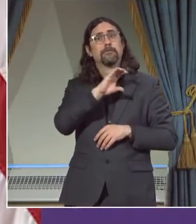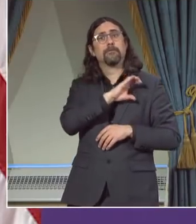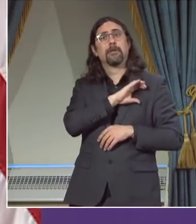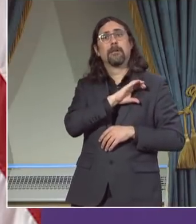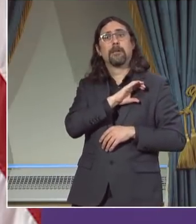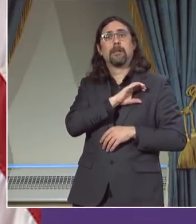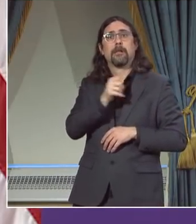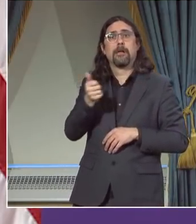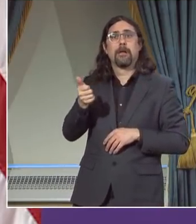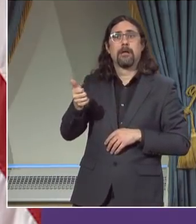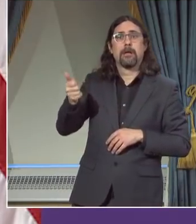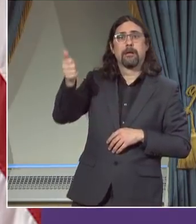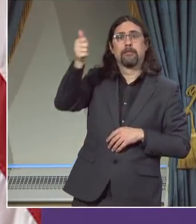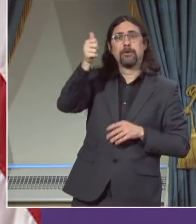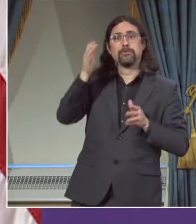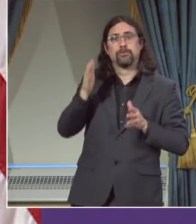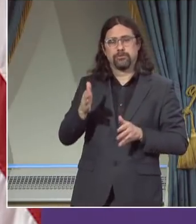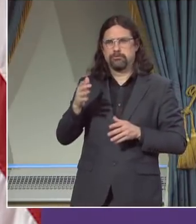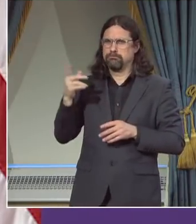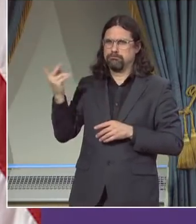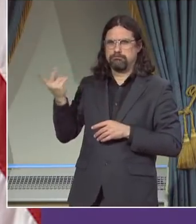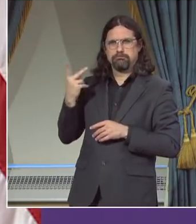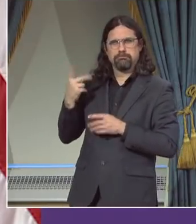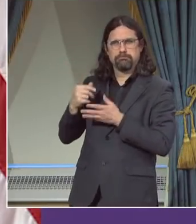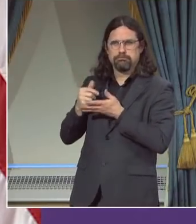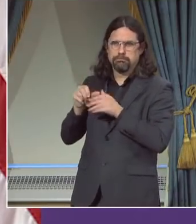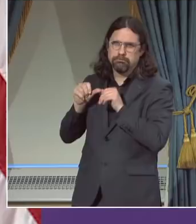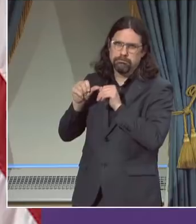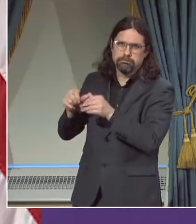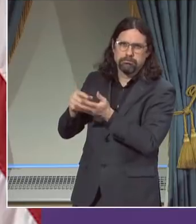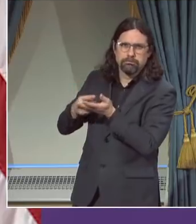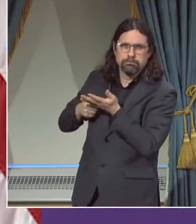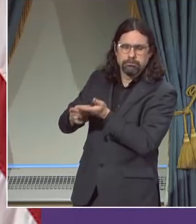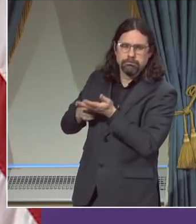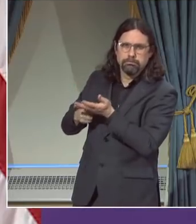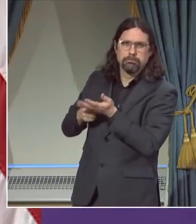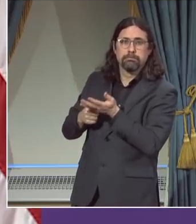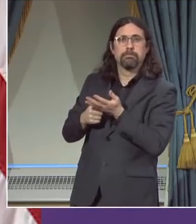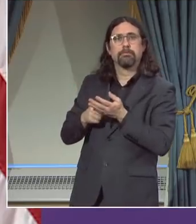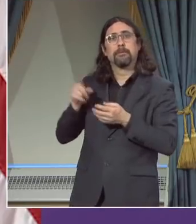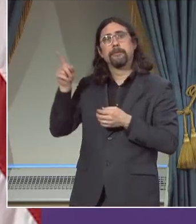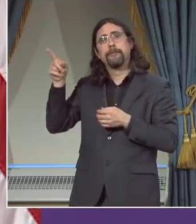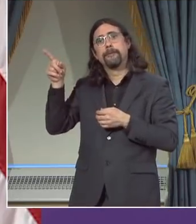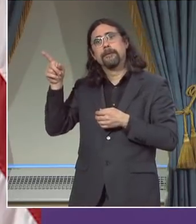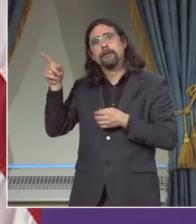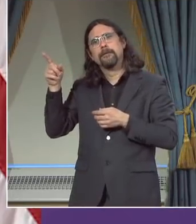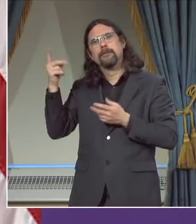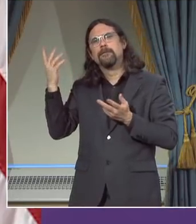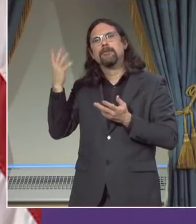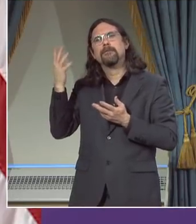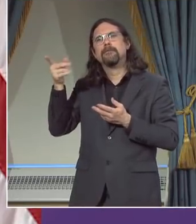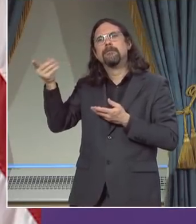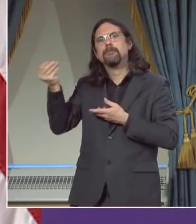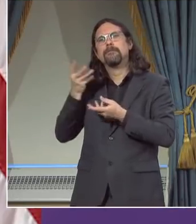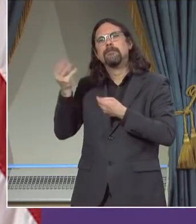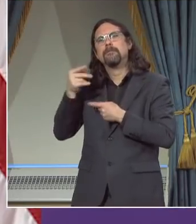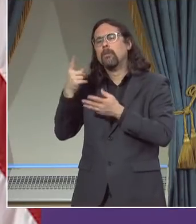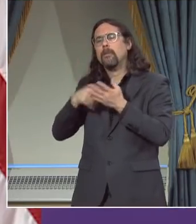I KNOW THIS FROM TALIKNGTO O UR POLICE COMMISSIONER WHO'S WITH US WHO'S CONSTANTLY COMPARING NOTES ONH WAT HE'S